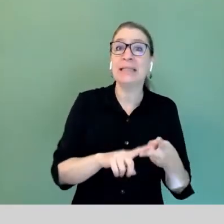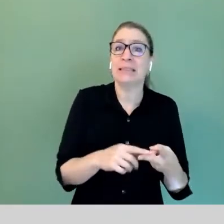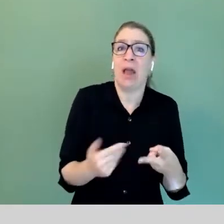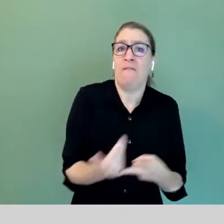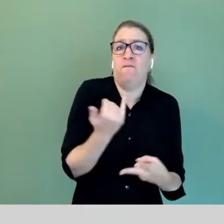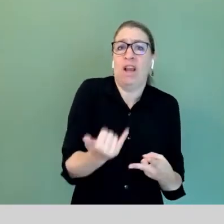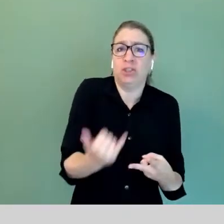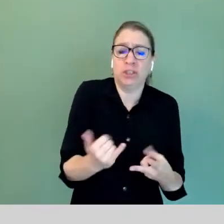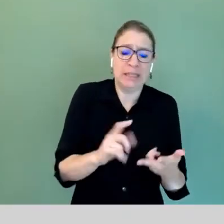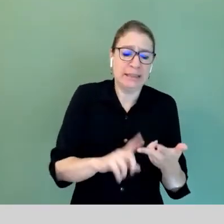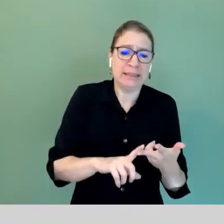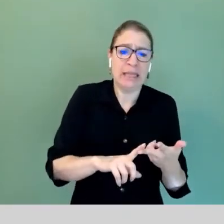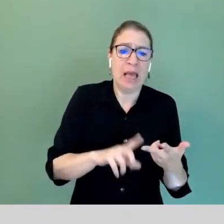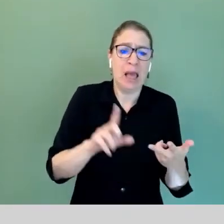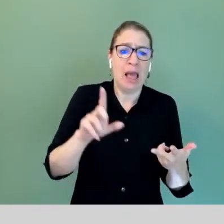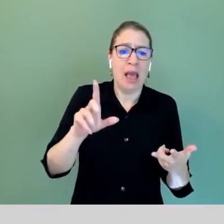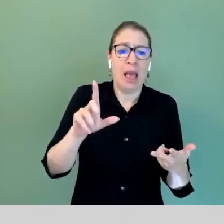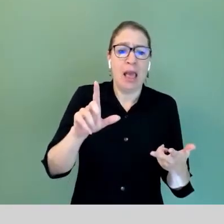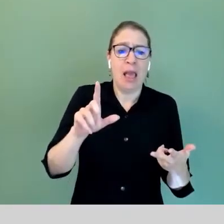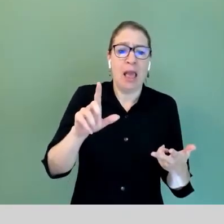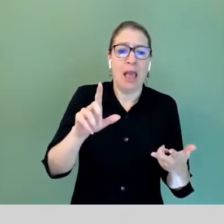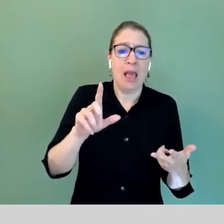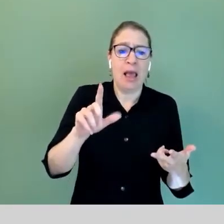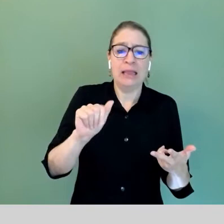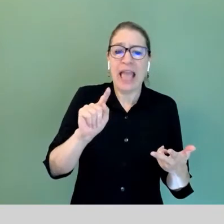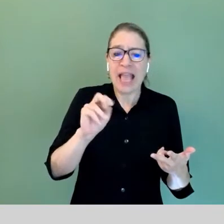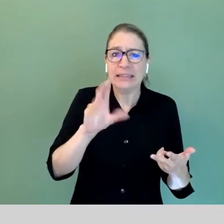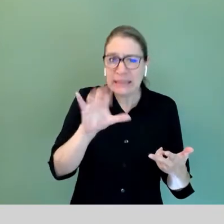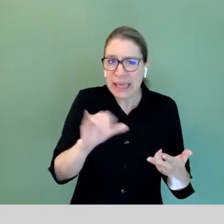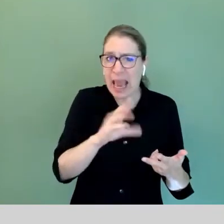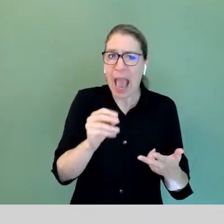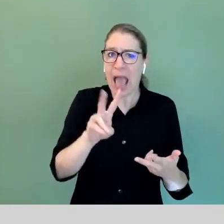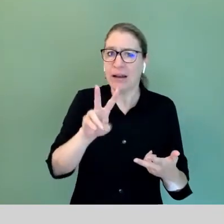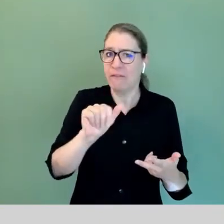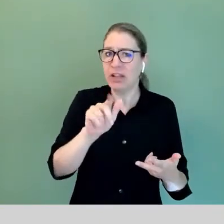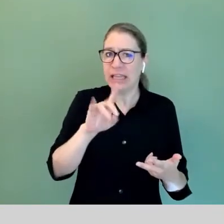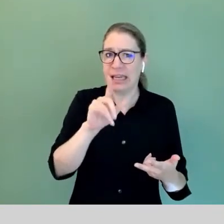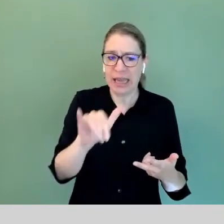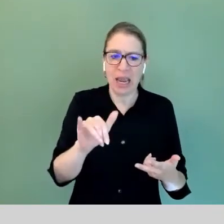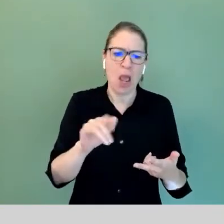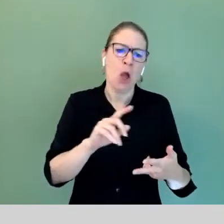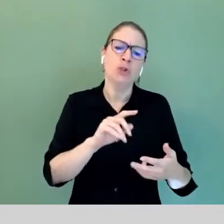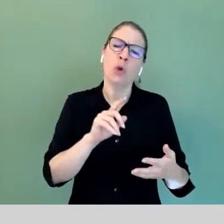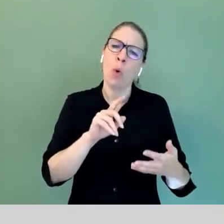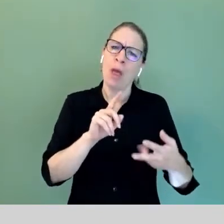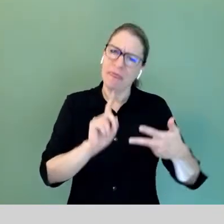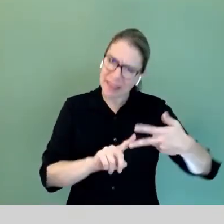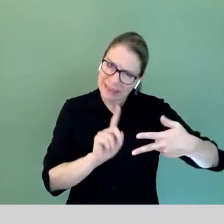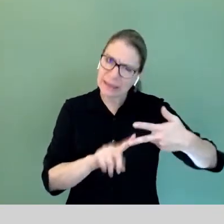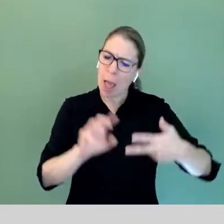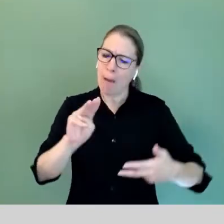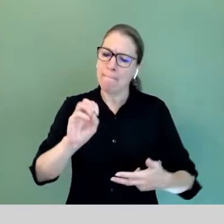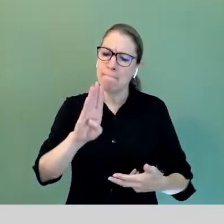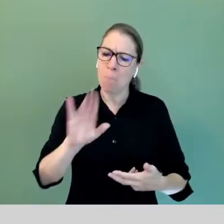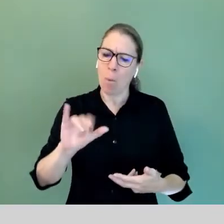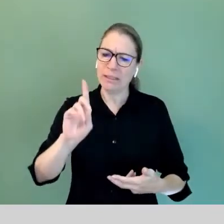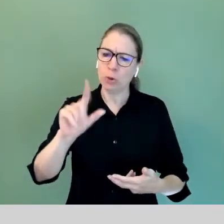latency, and validity. So mobydq is really fairly comprehensive and has a lot of different features.